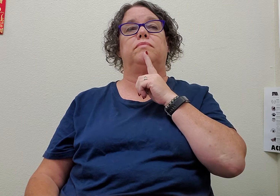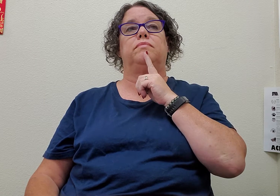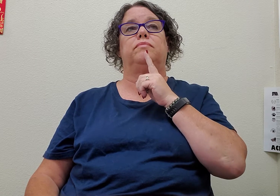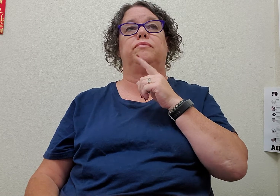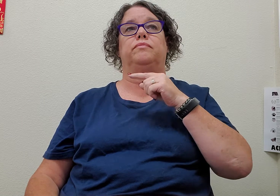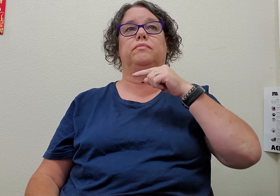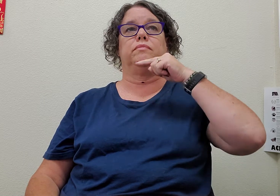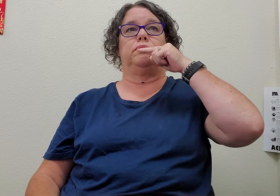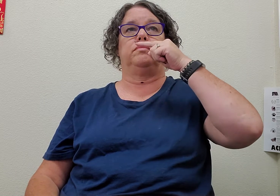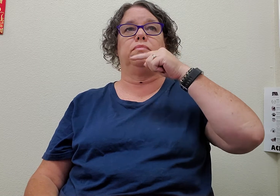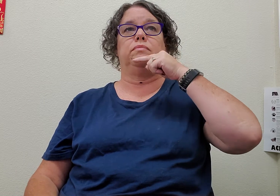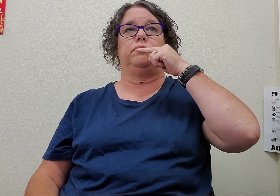hearing